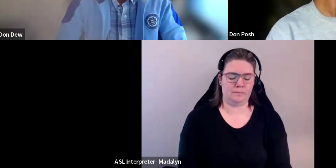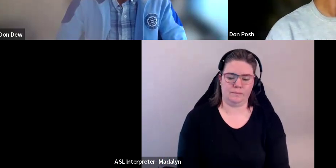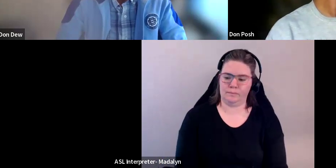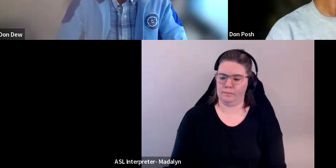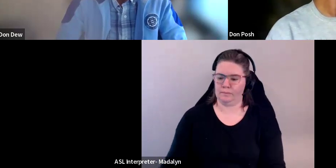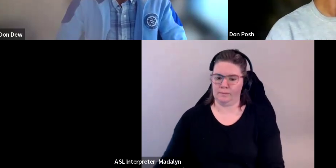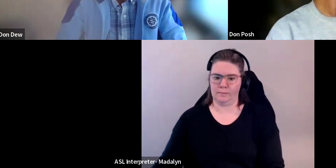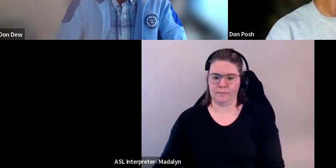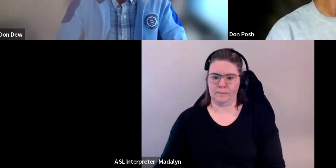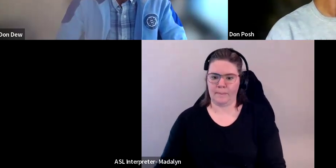Don Dew: Hey, Brooke, how are you?